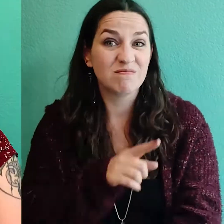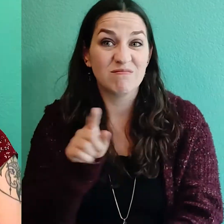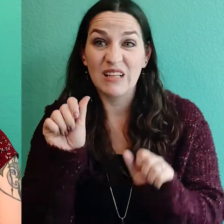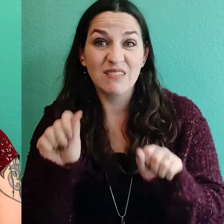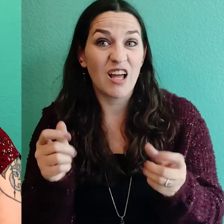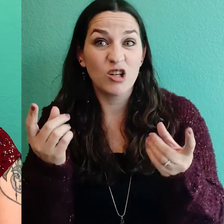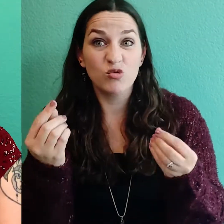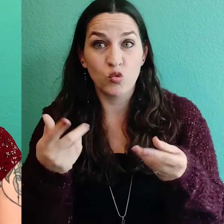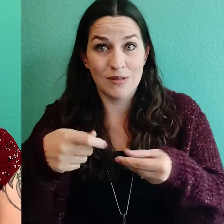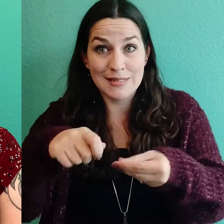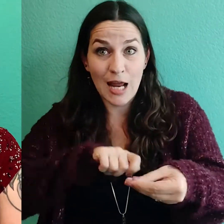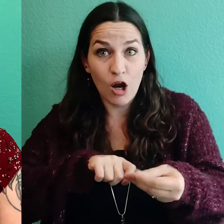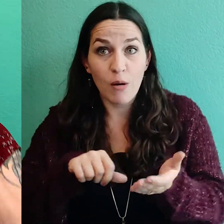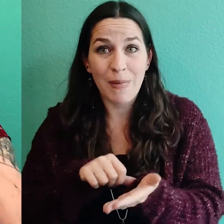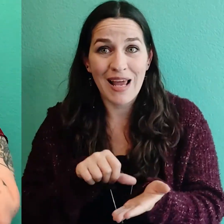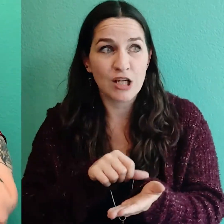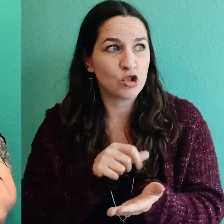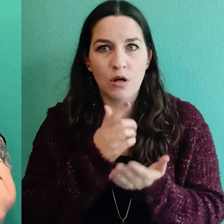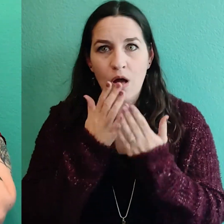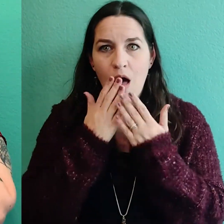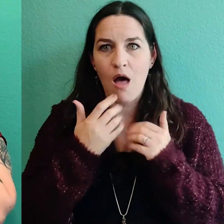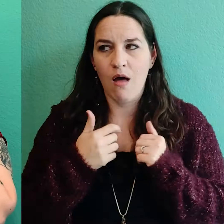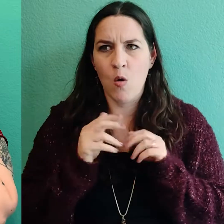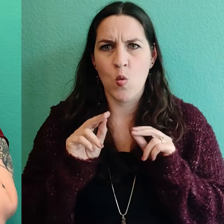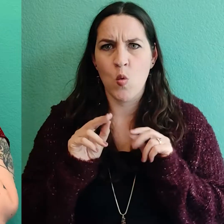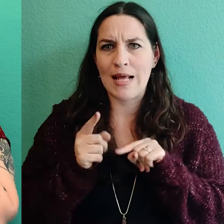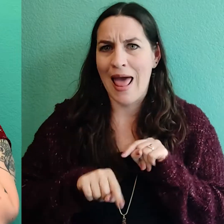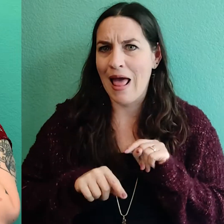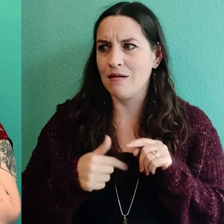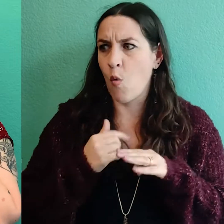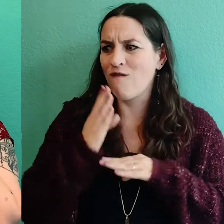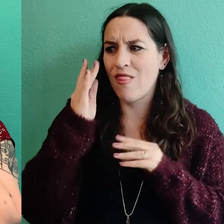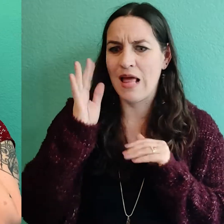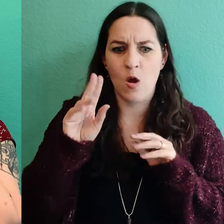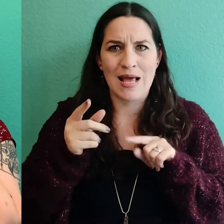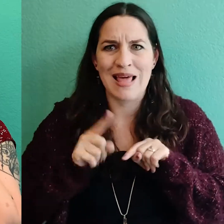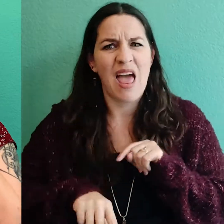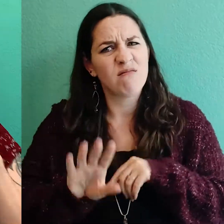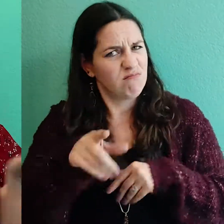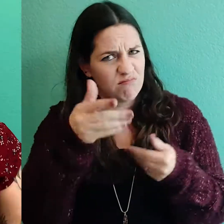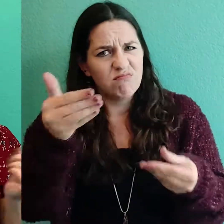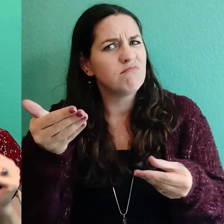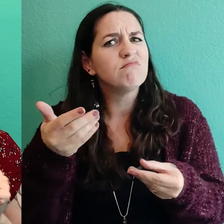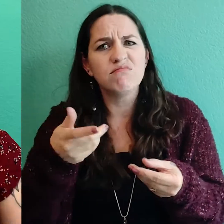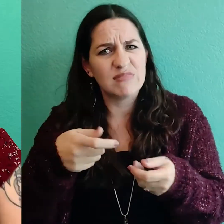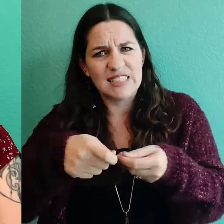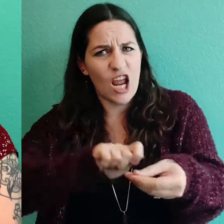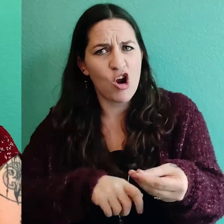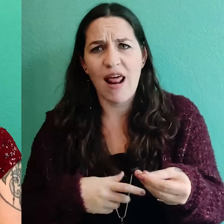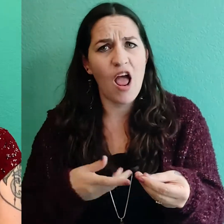You can tear a page out. (gasp) I know! As an overthinker who would ever tear a page out of a journal?! You can, you can tear it up.